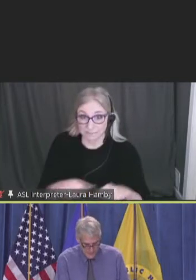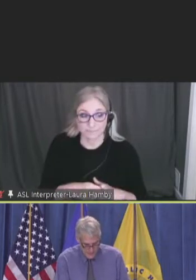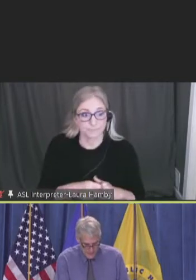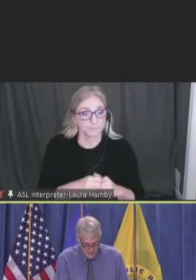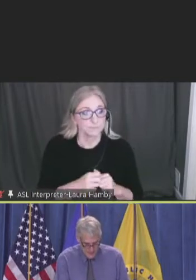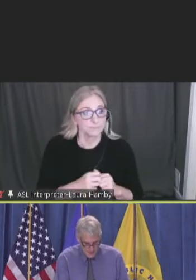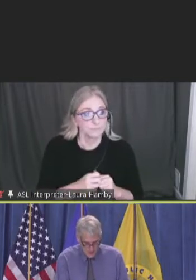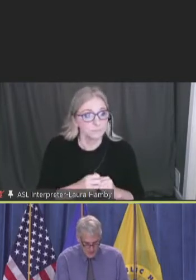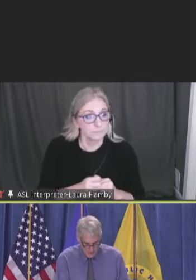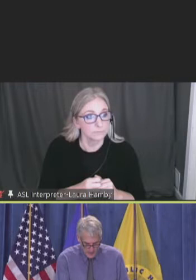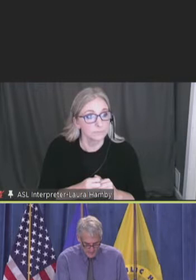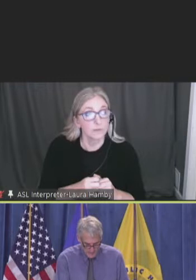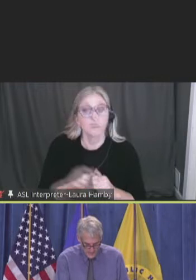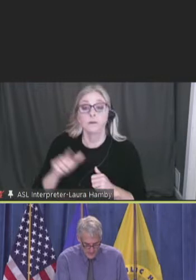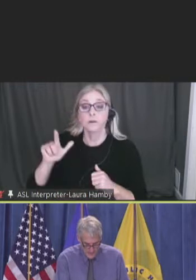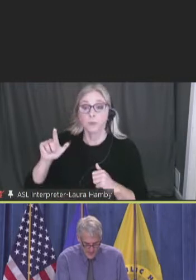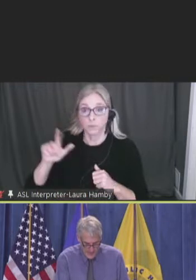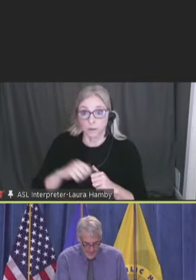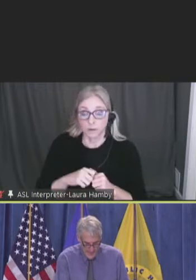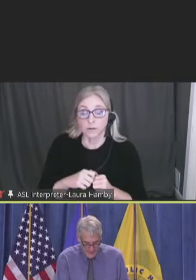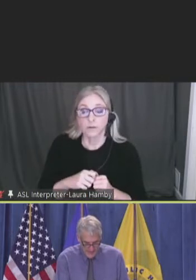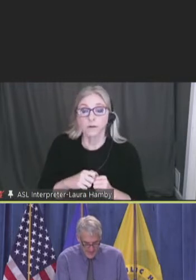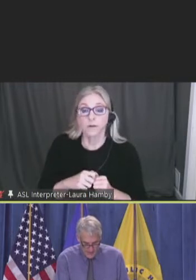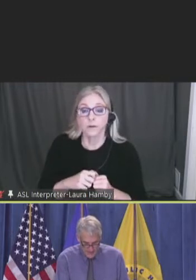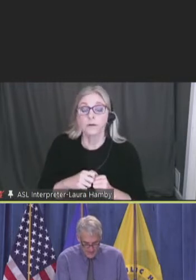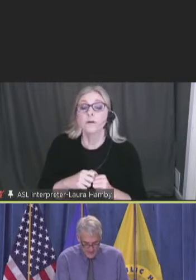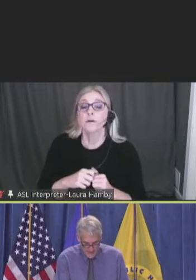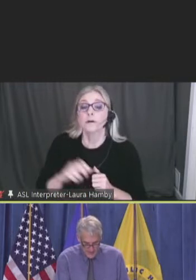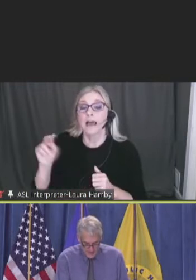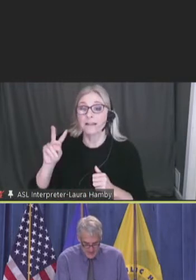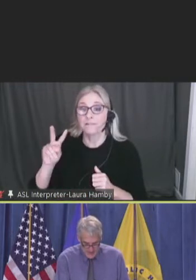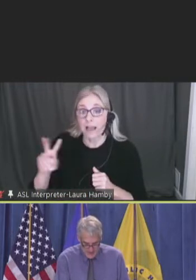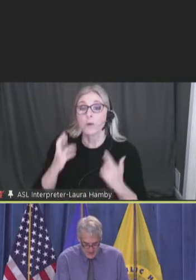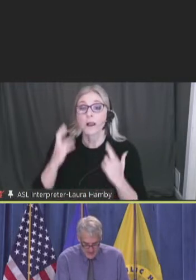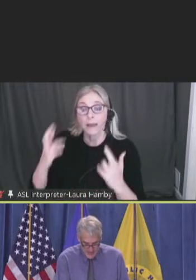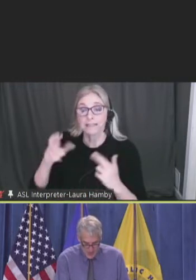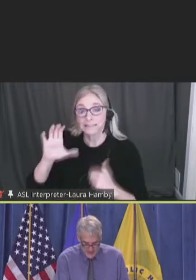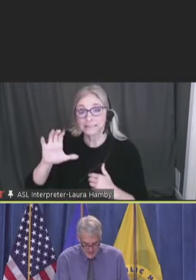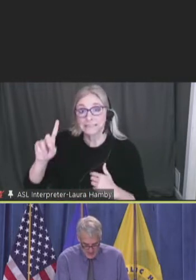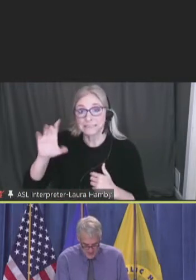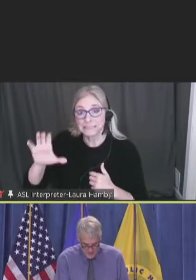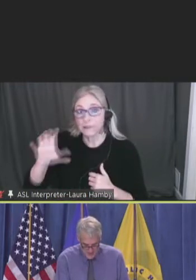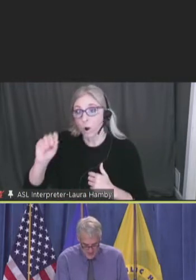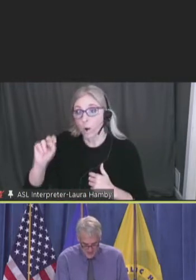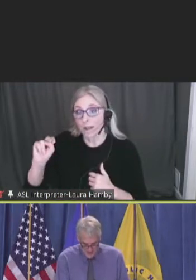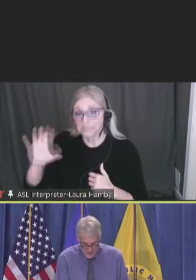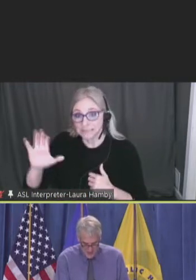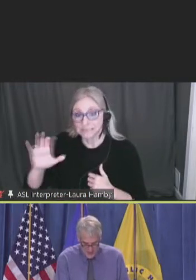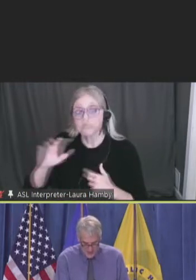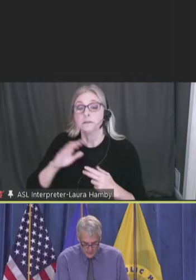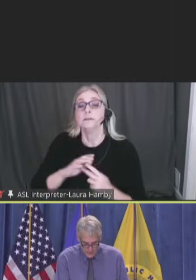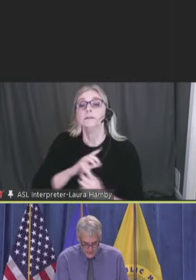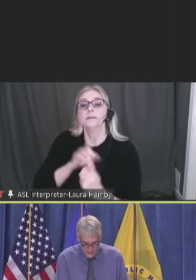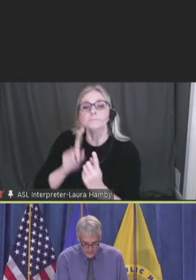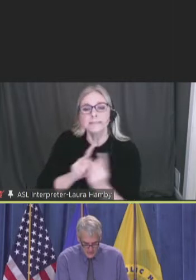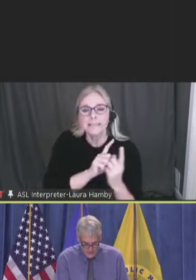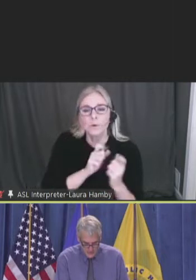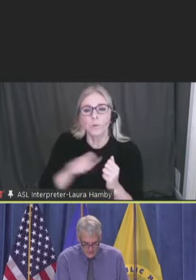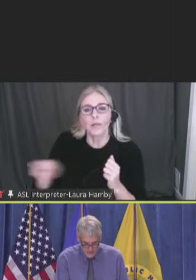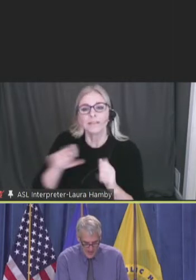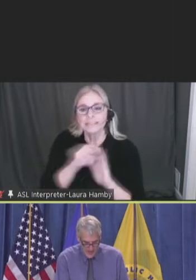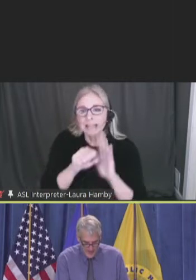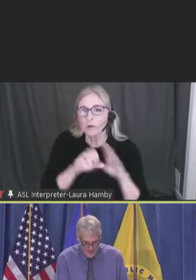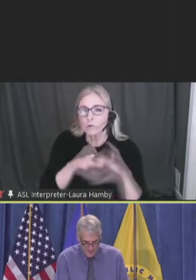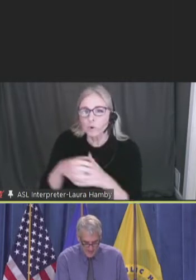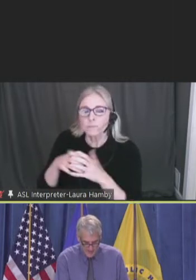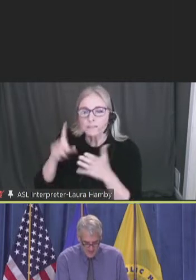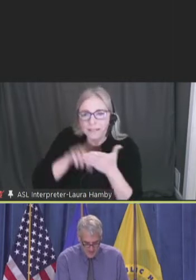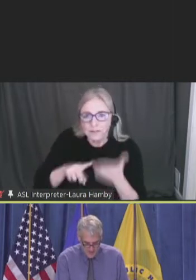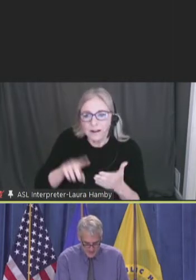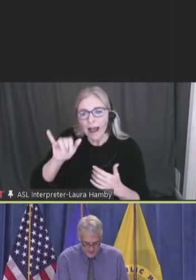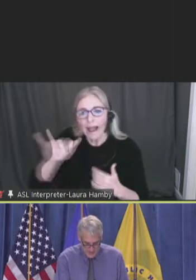Twenty-one, NVAC recommends CDC and ONC meet with state groups to assess their IIS modernization